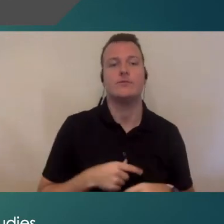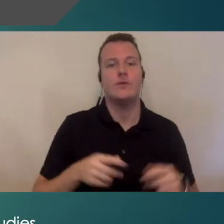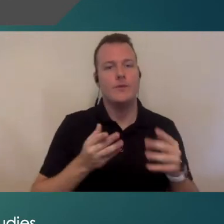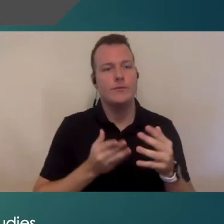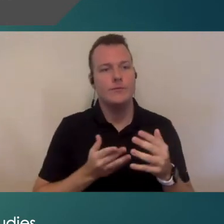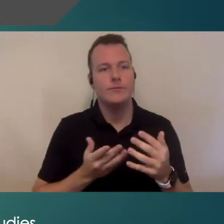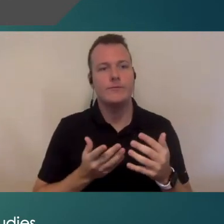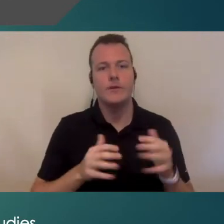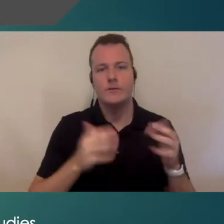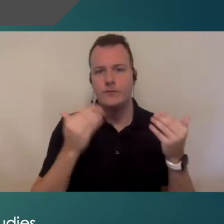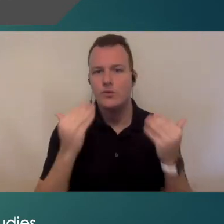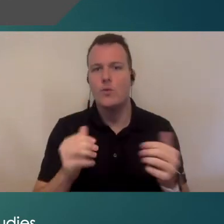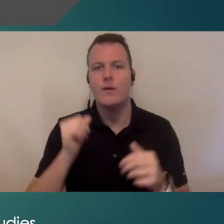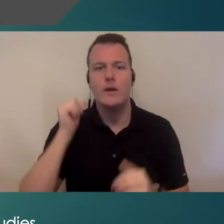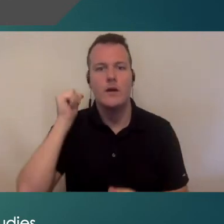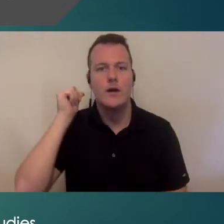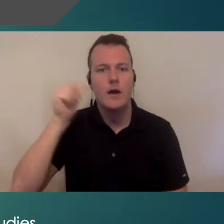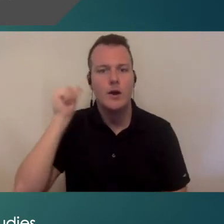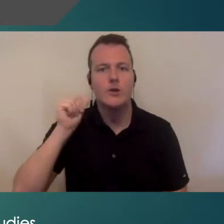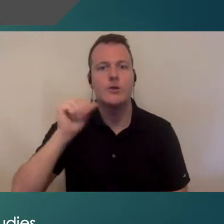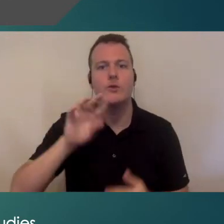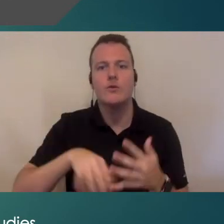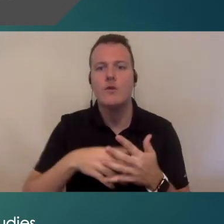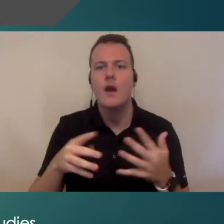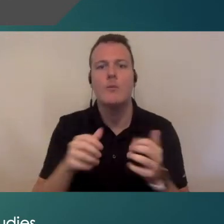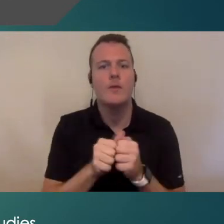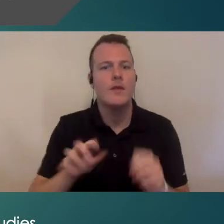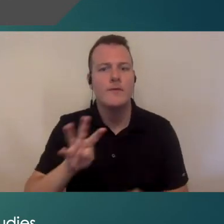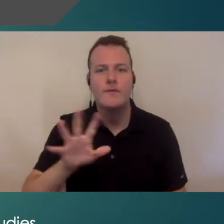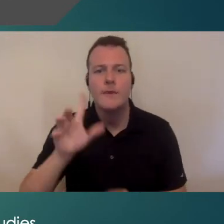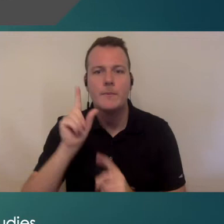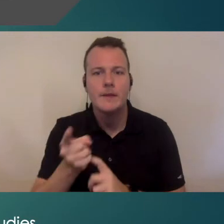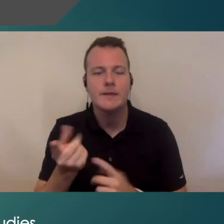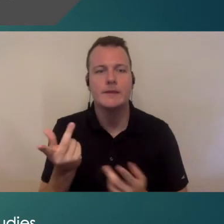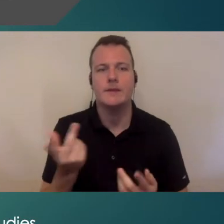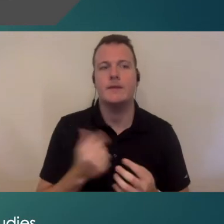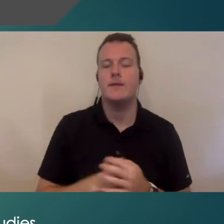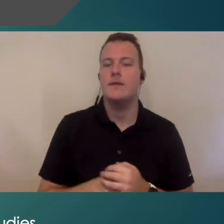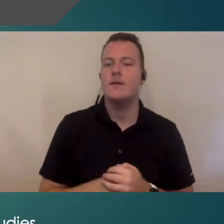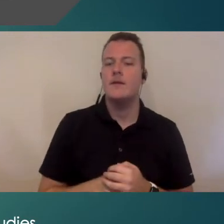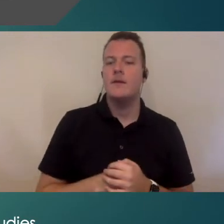through an audiogram without the luxury of having 45 minutes,' or 'that solidified